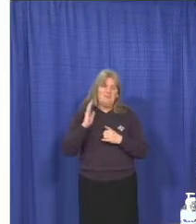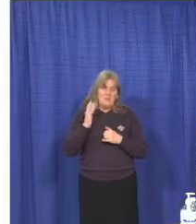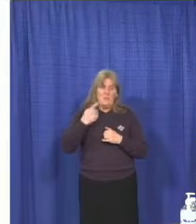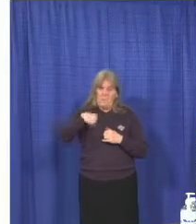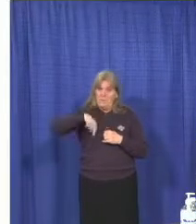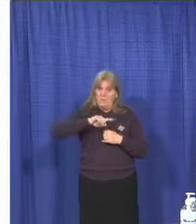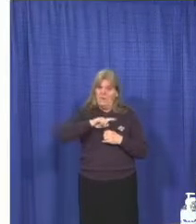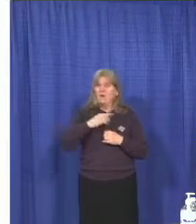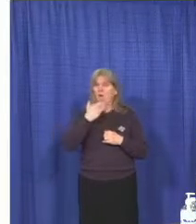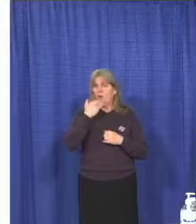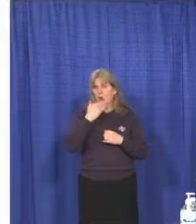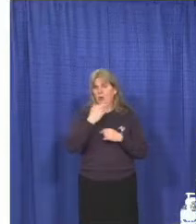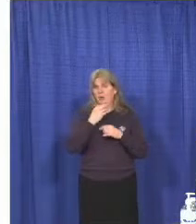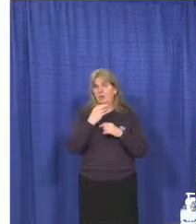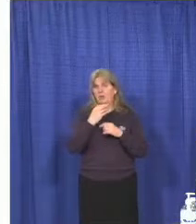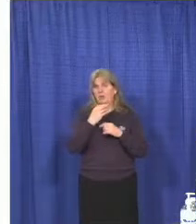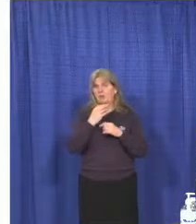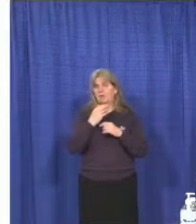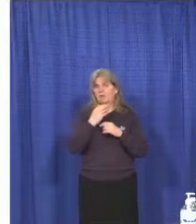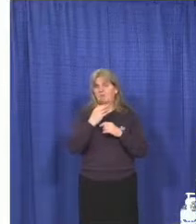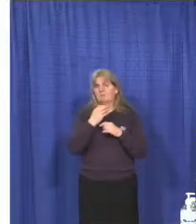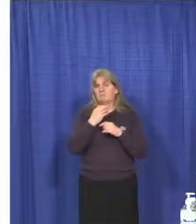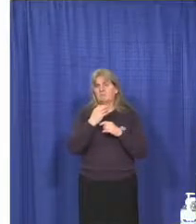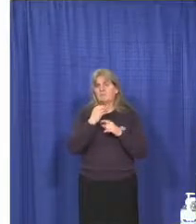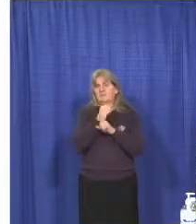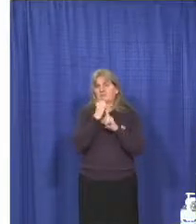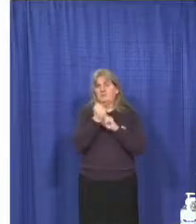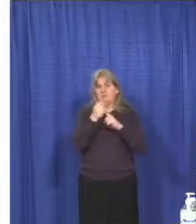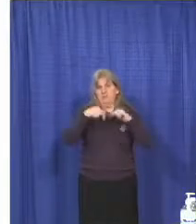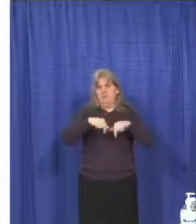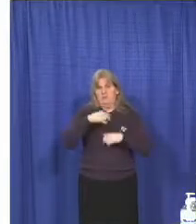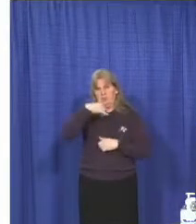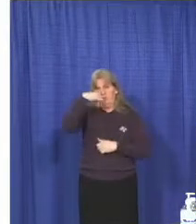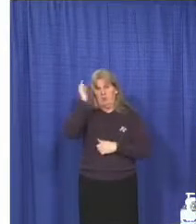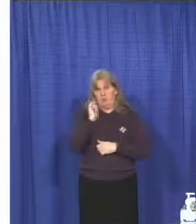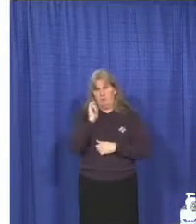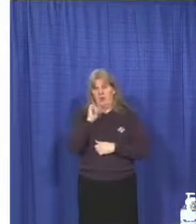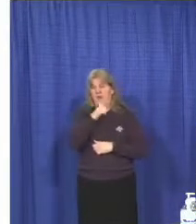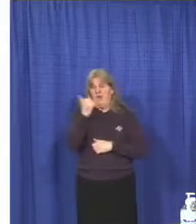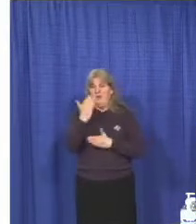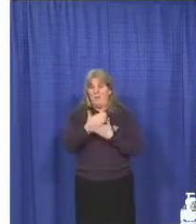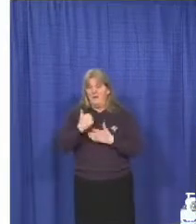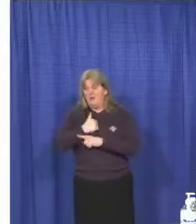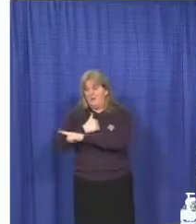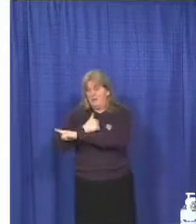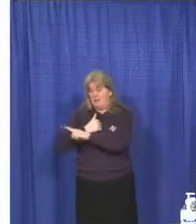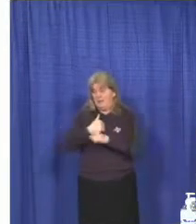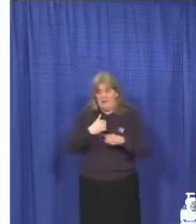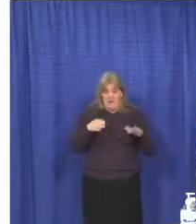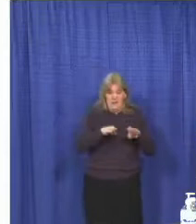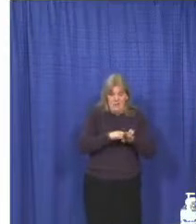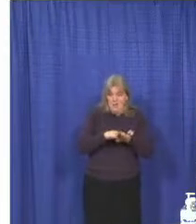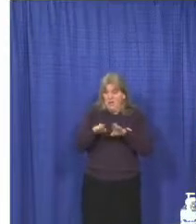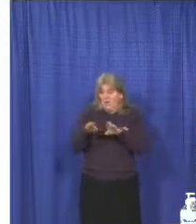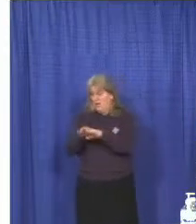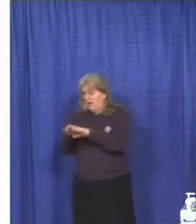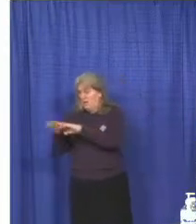we are in a good position and we are having these conversations